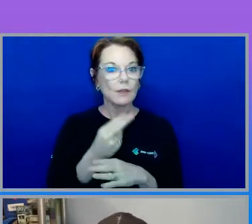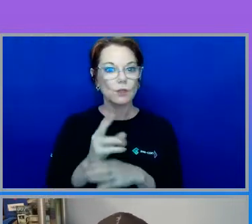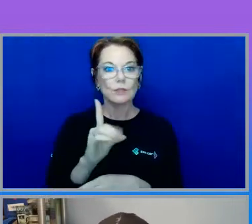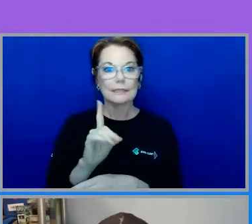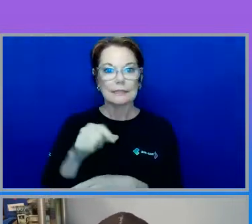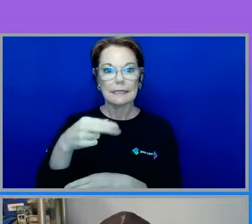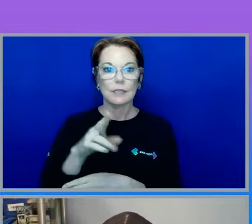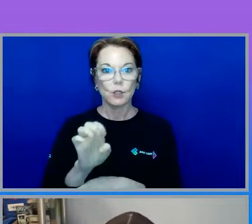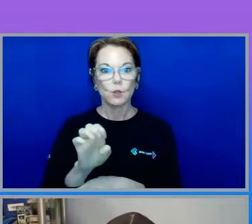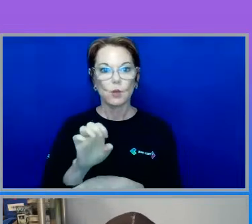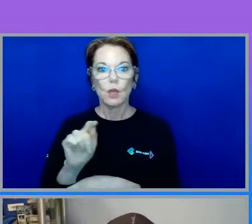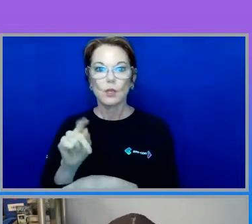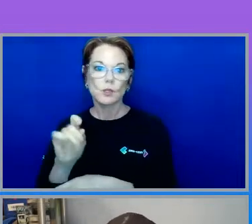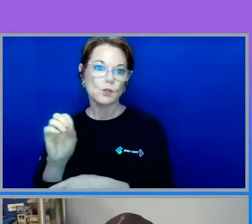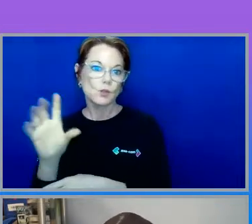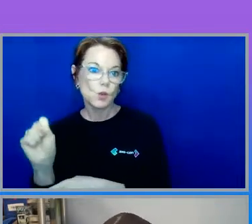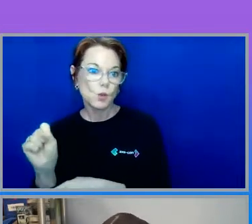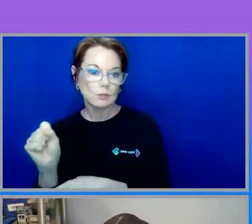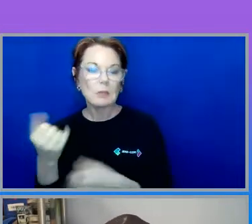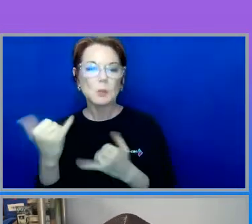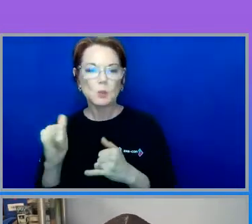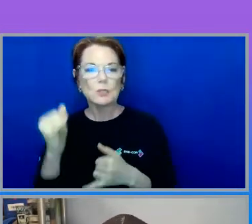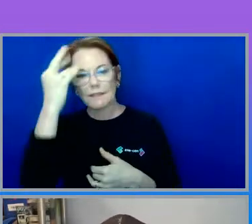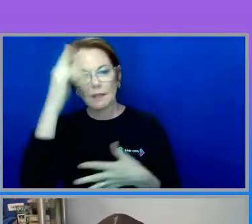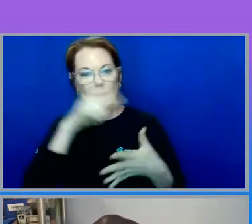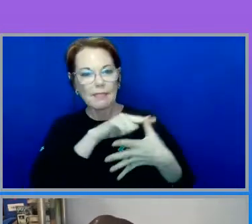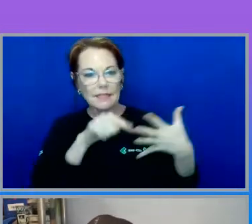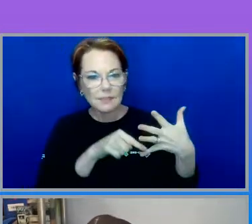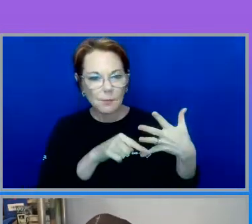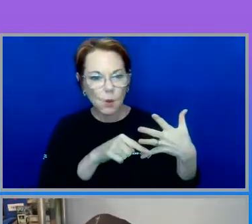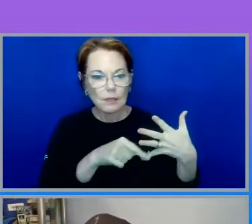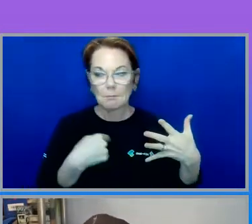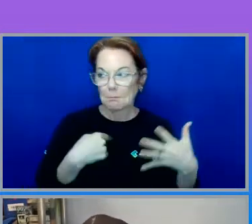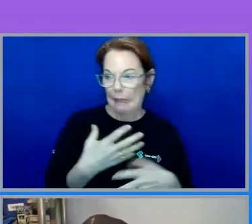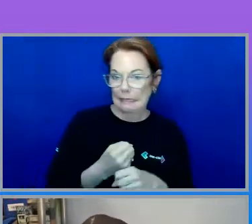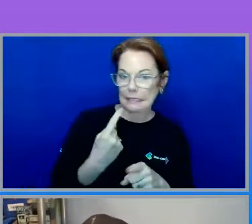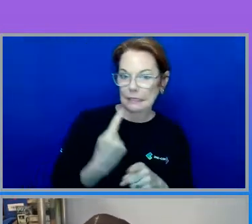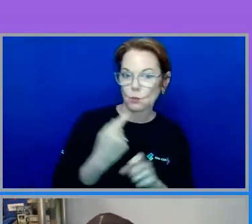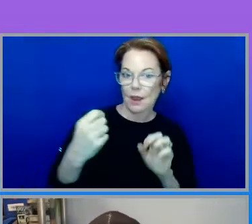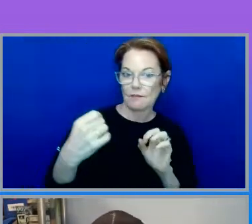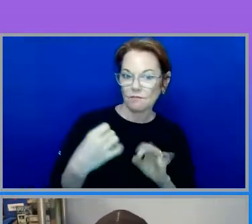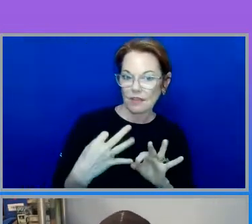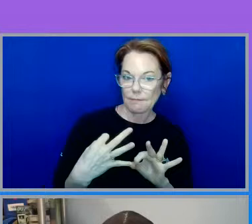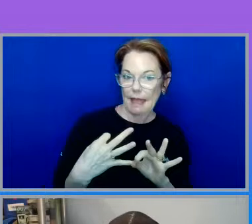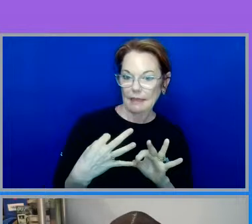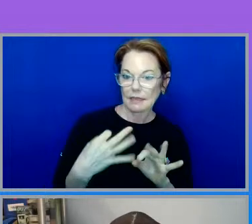might be worth considering as you're assessing assessing your own toolchain, right? Am I getting the right feedback at